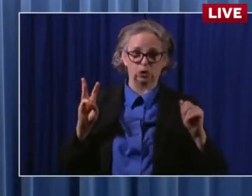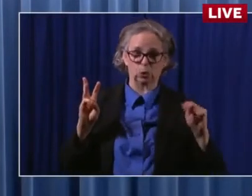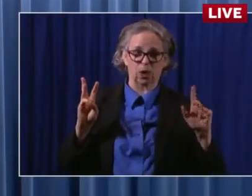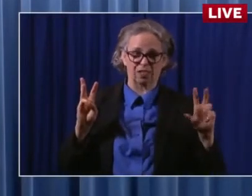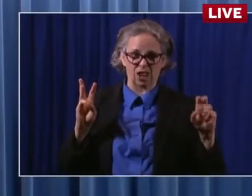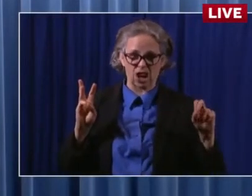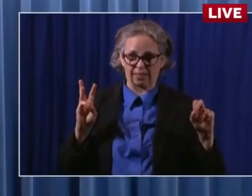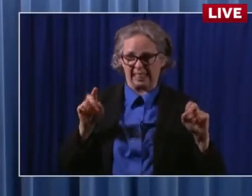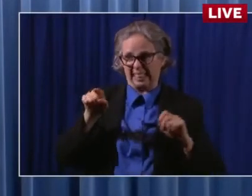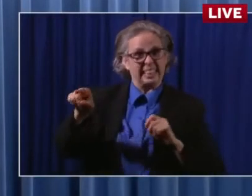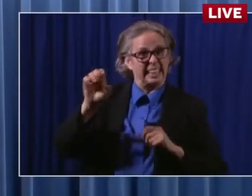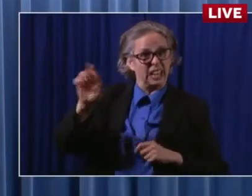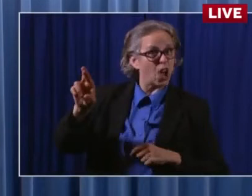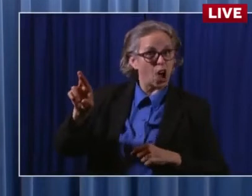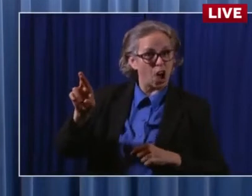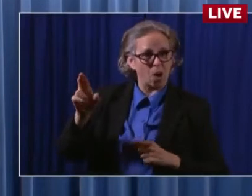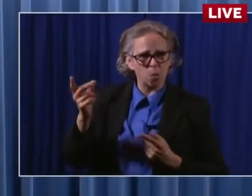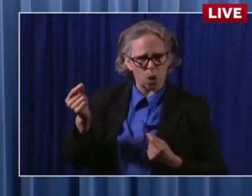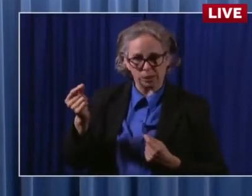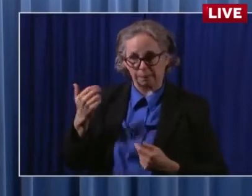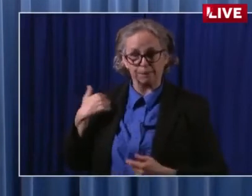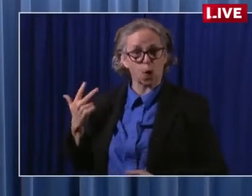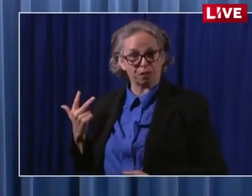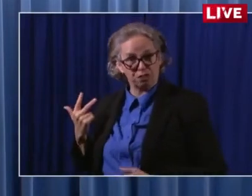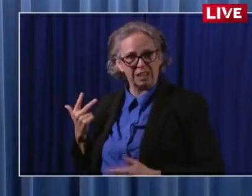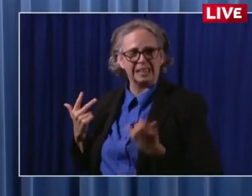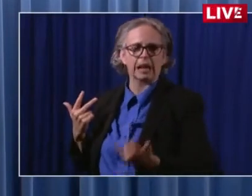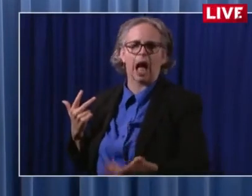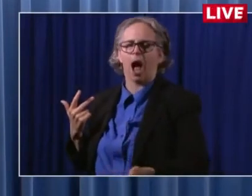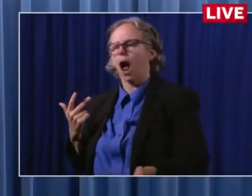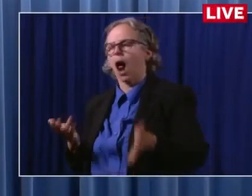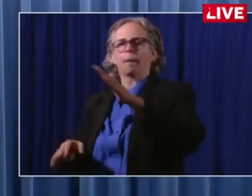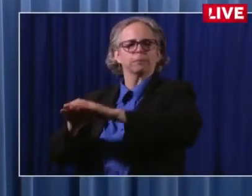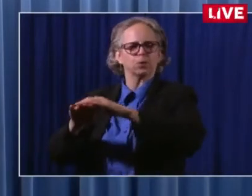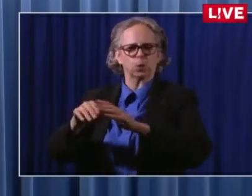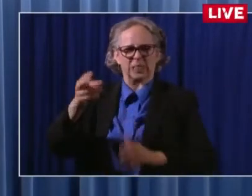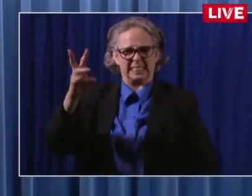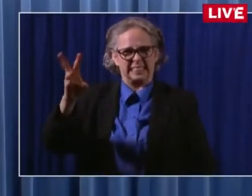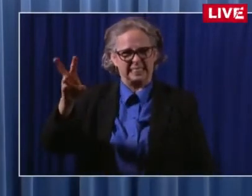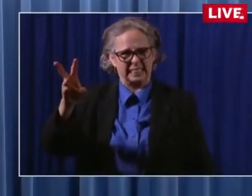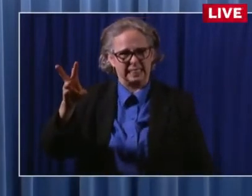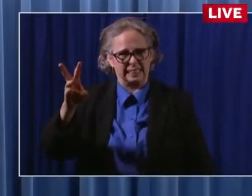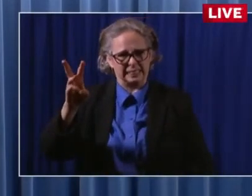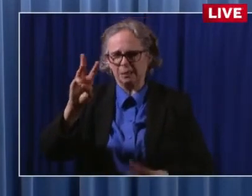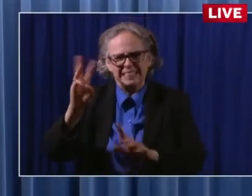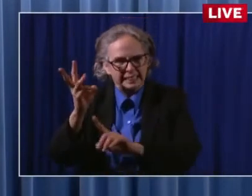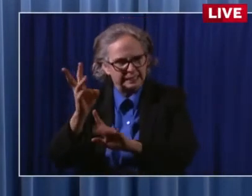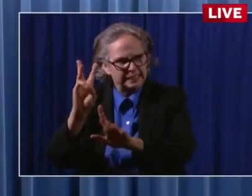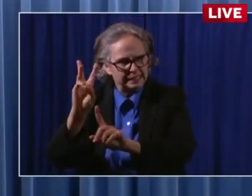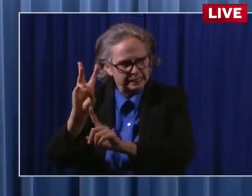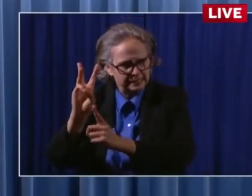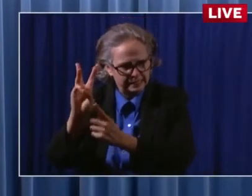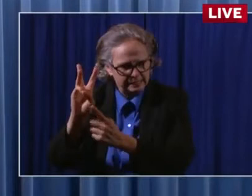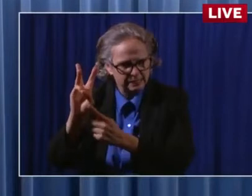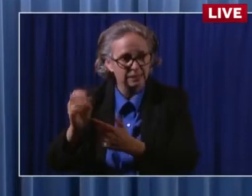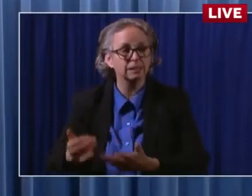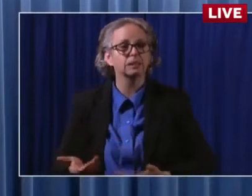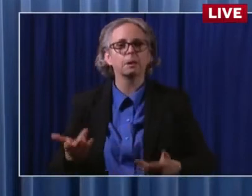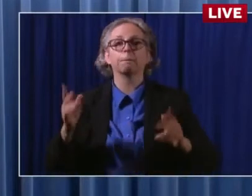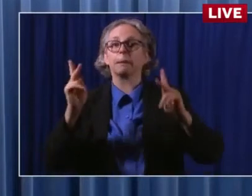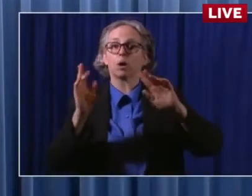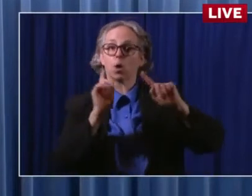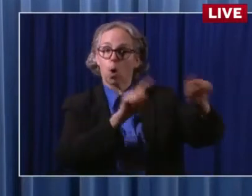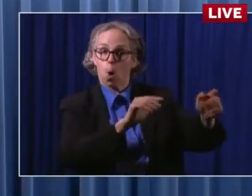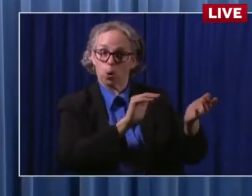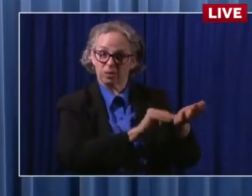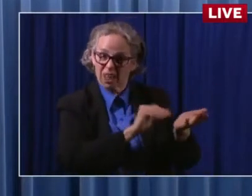FROM JUNE 16 TO JUNE 30, VISITS FOR COVID-19 TO THE EMERGENCY DEPARTMENT DOUBLED FROM AN AVERAGE OF THREE PER DAY TO SIX PER DAY.